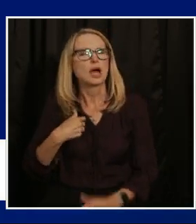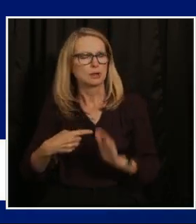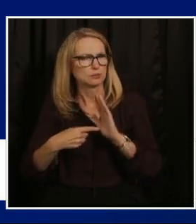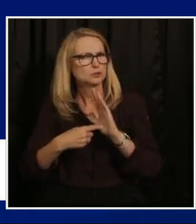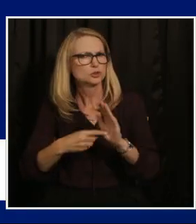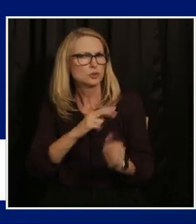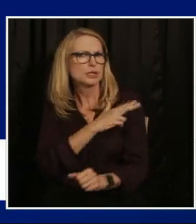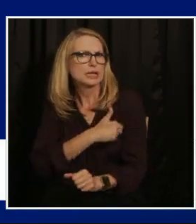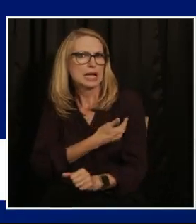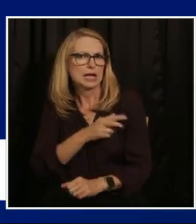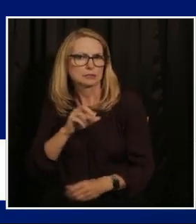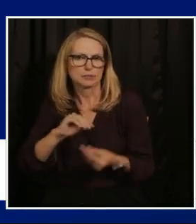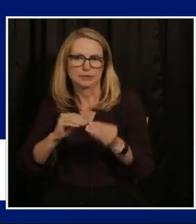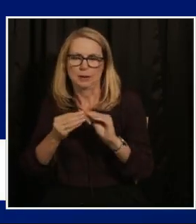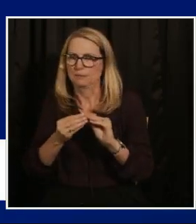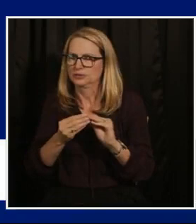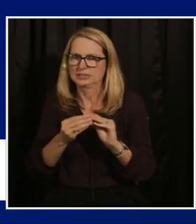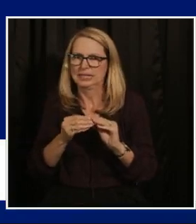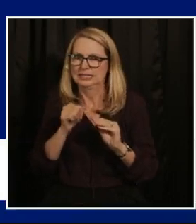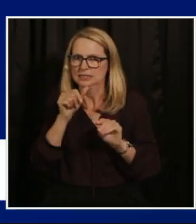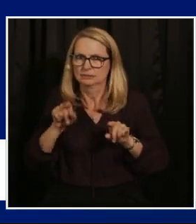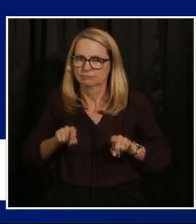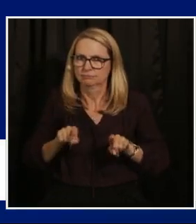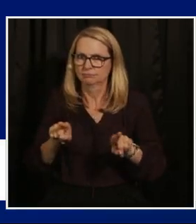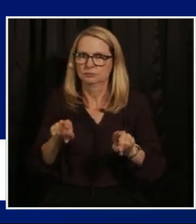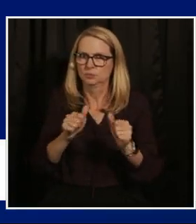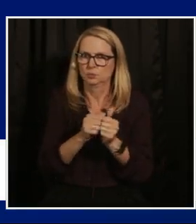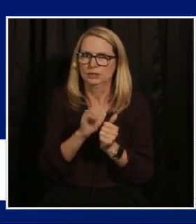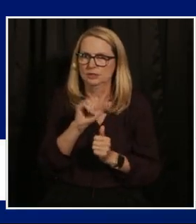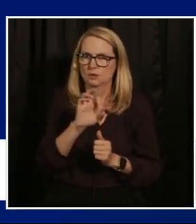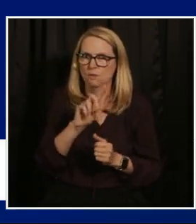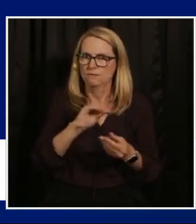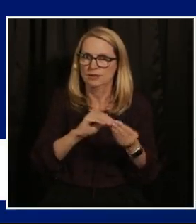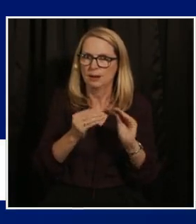same for hospitalization data we are continuing to see an increase there next slide please